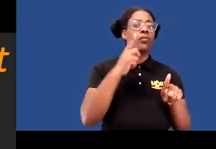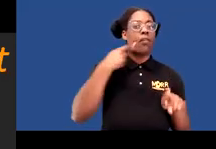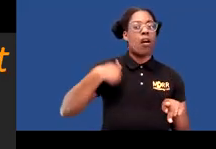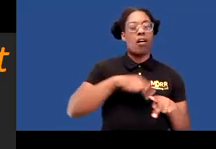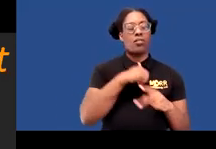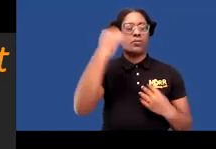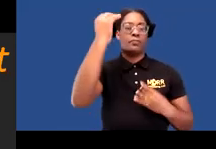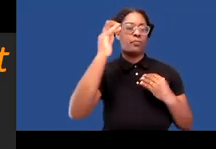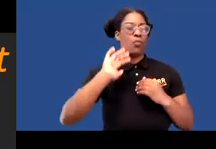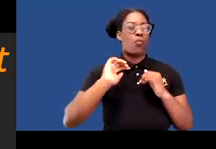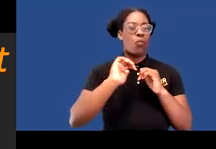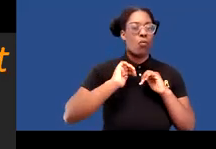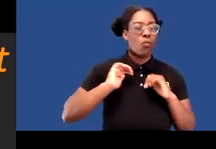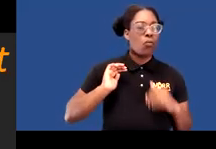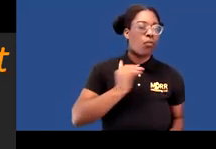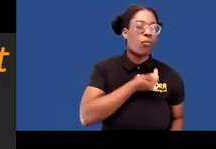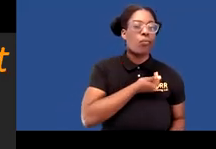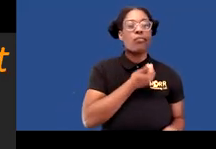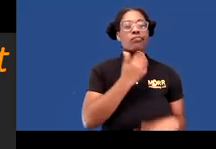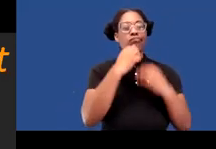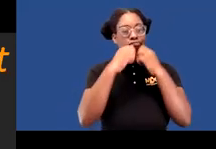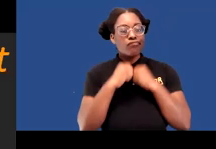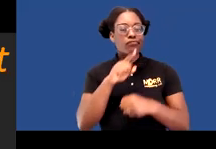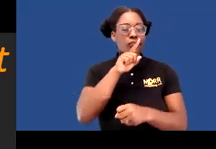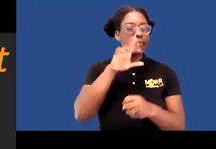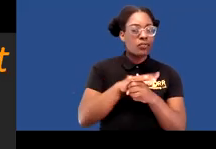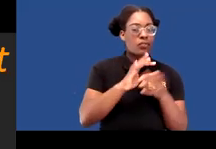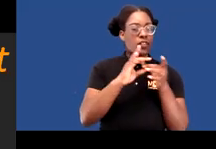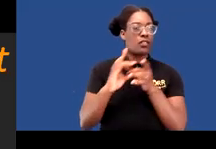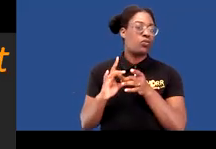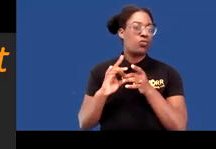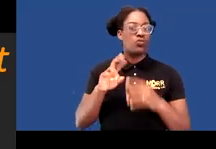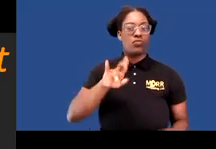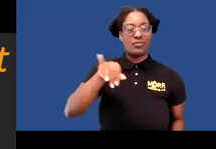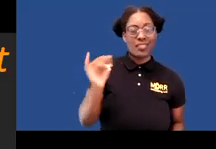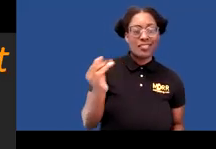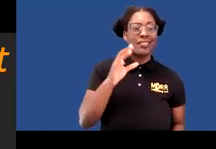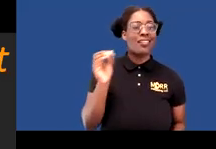around racial justice and anti-racism and then beginning some visioning, right?